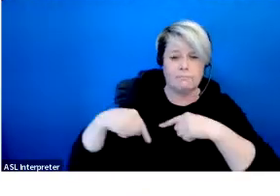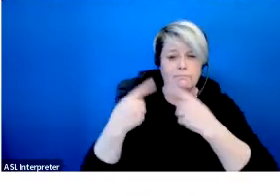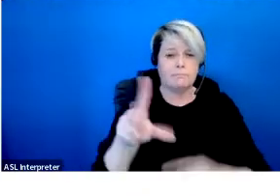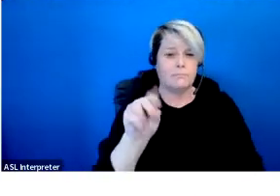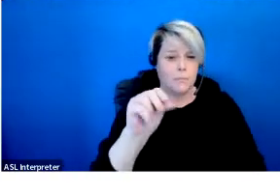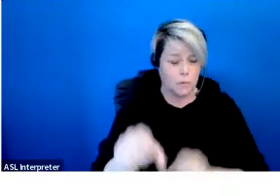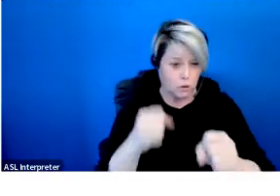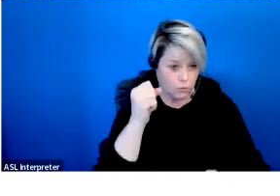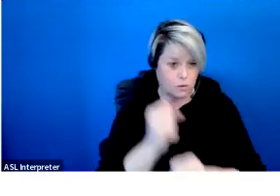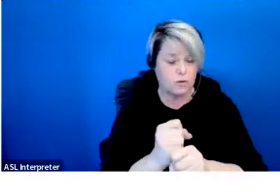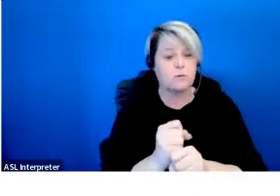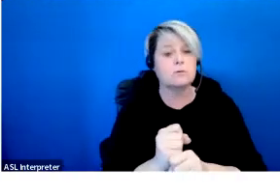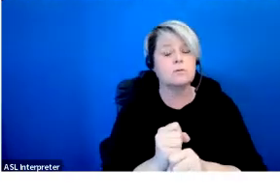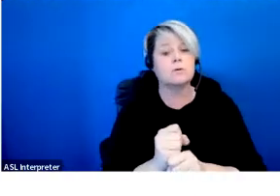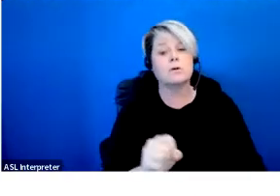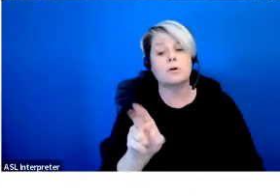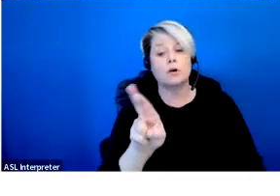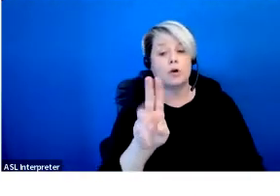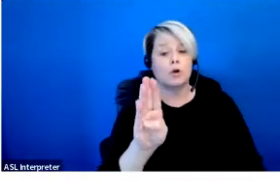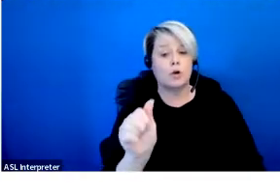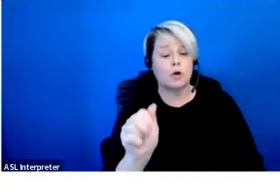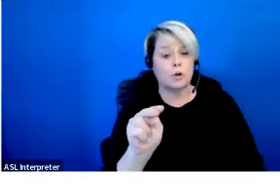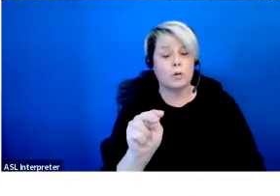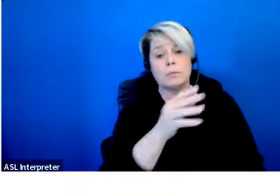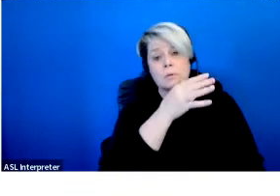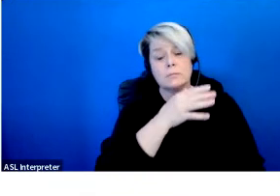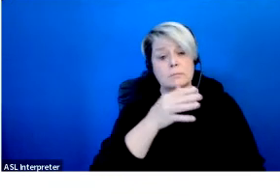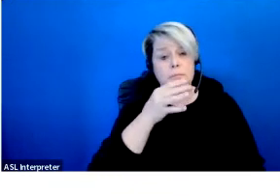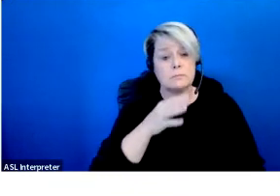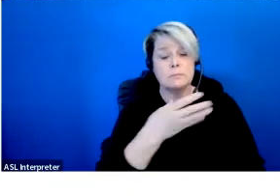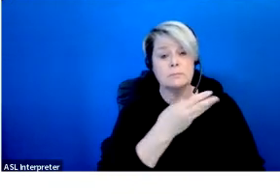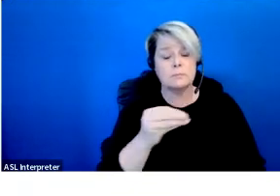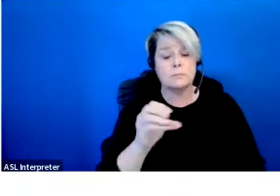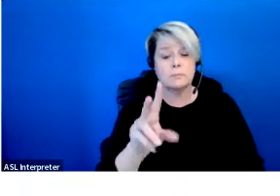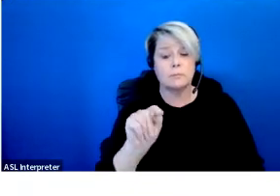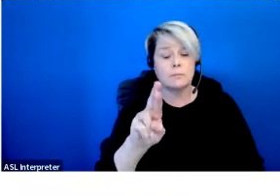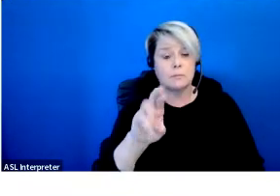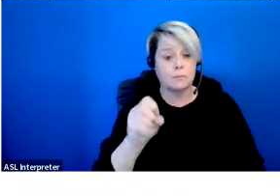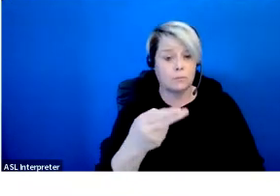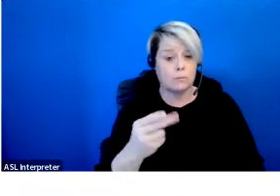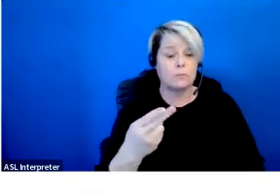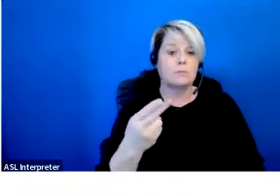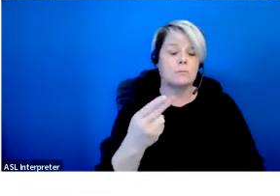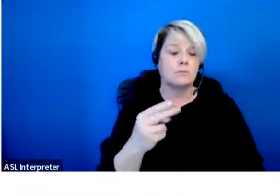outreach experience and multiple audiences. She serves on the Office of Urban agriculture and